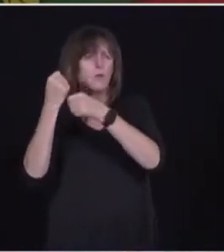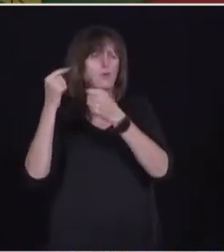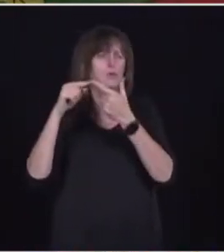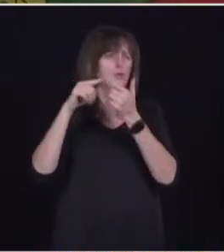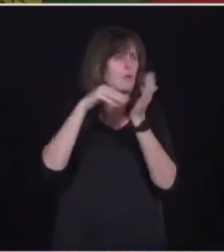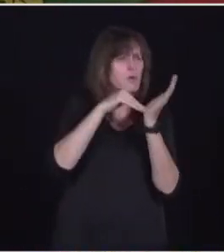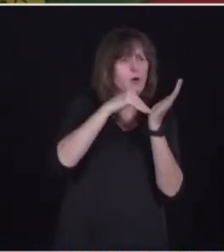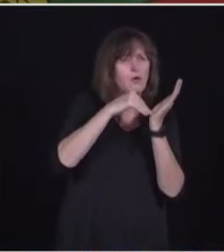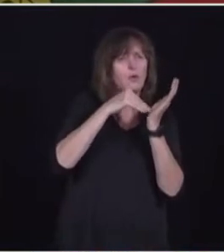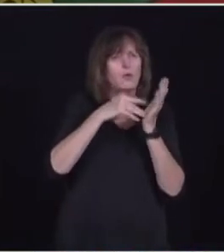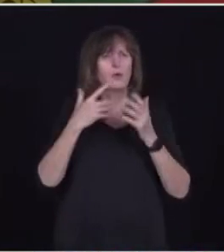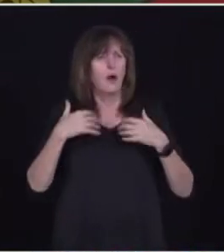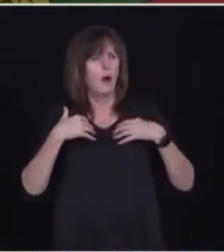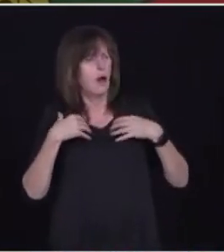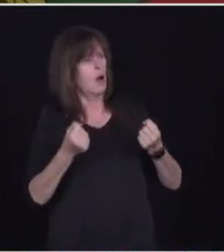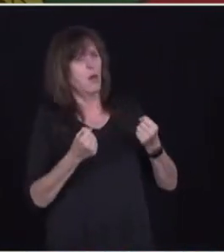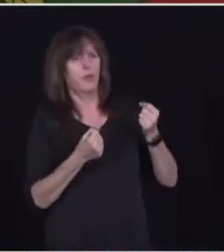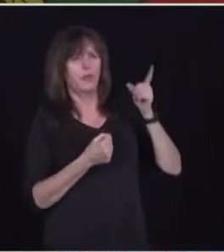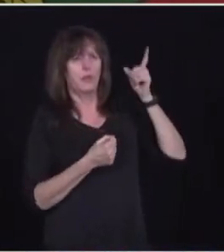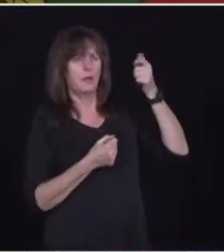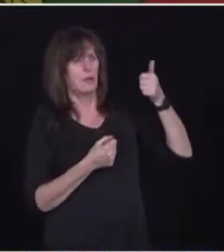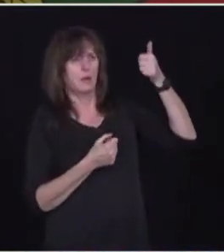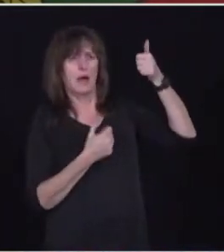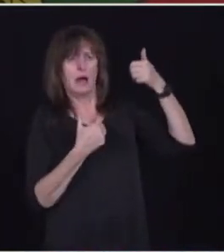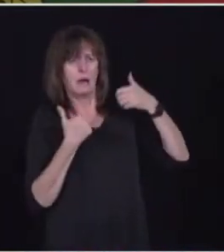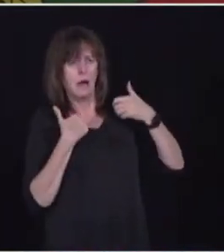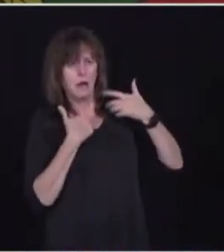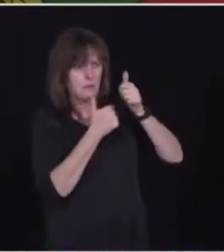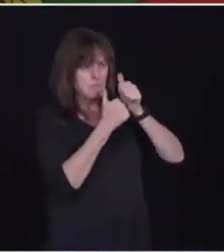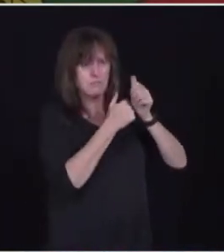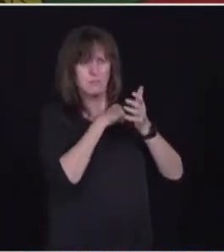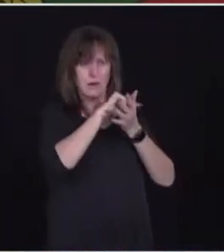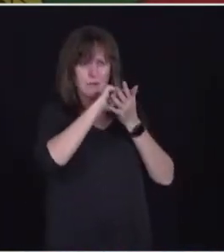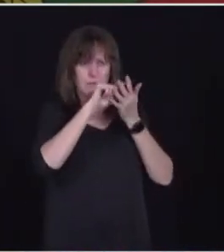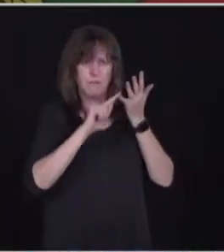to the experts, the manufacturers... when we know that we can move it,